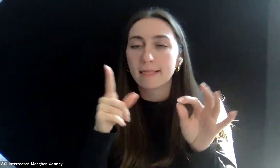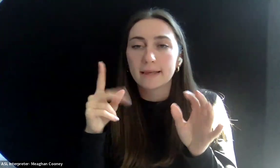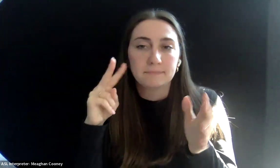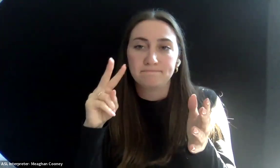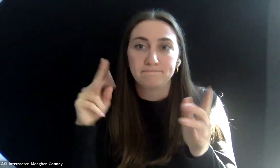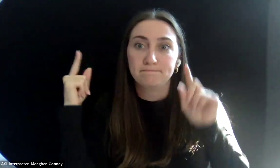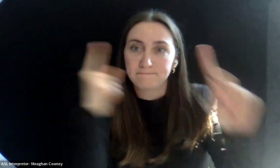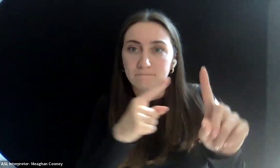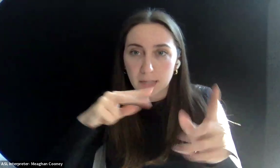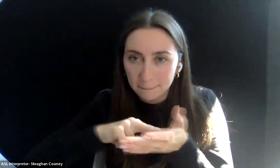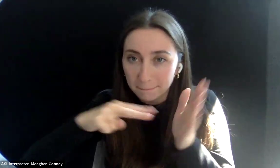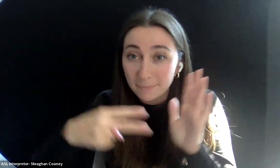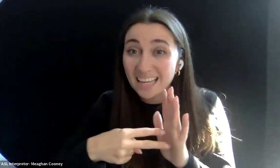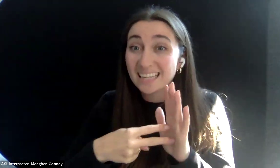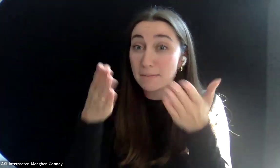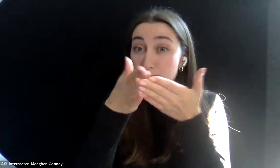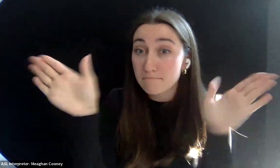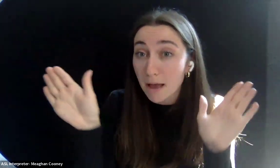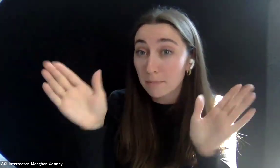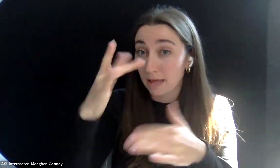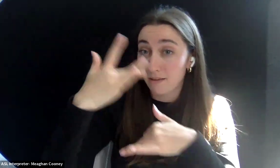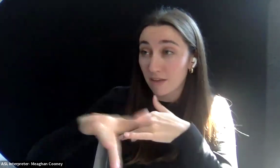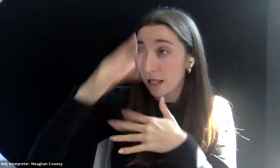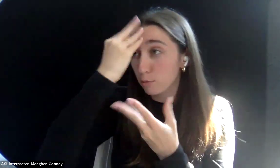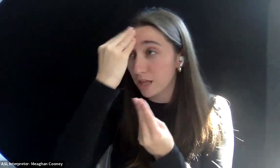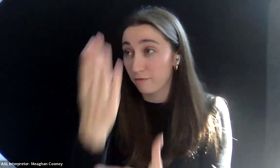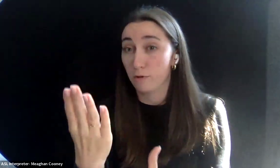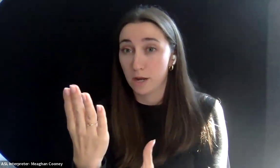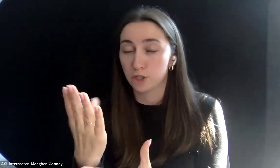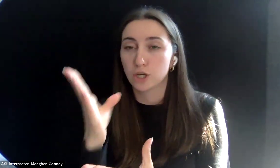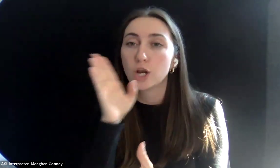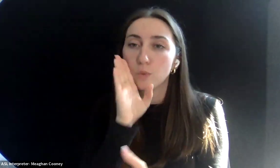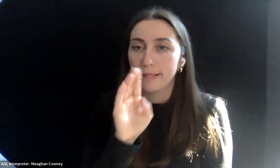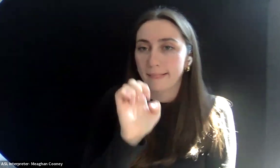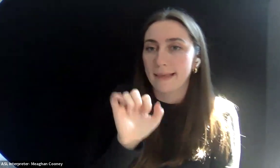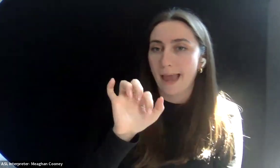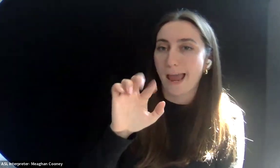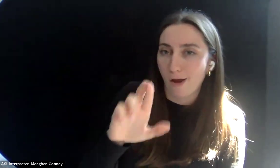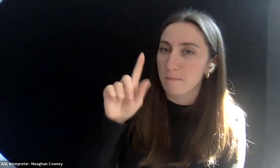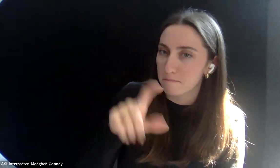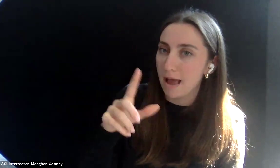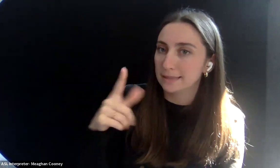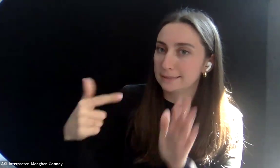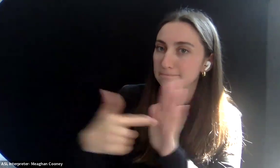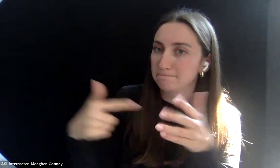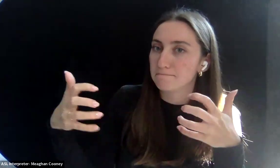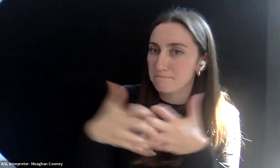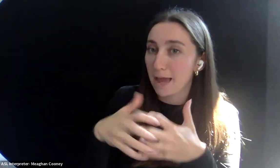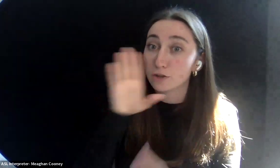whatever the publicly available data is from the tool that the EIR should reflect what the future heat condition will be.